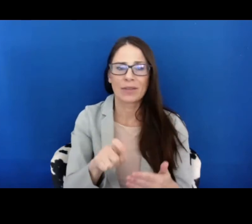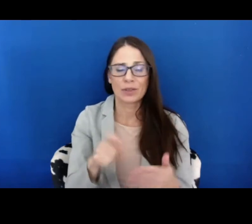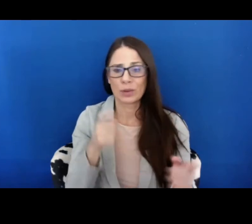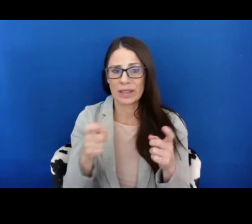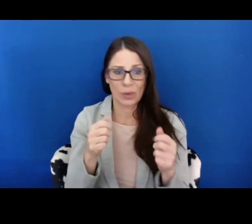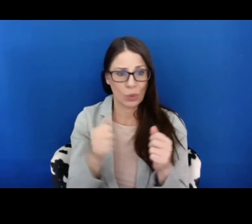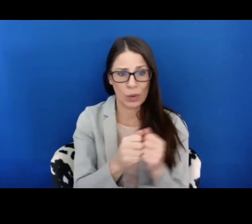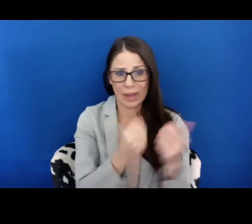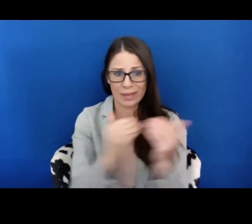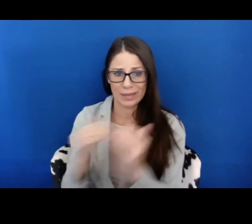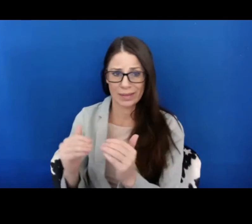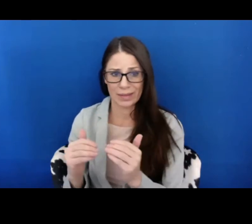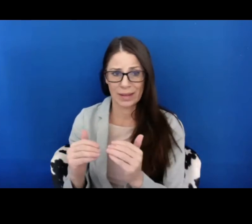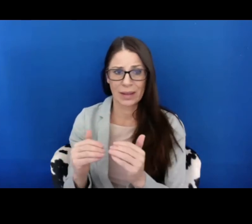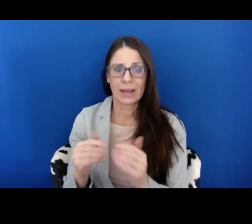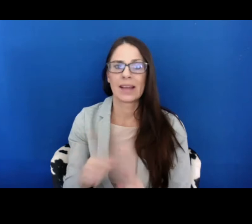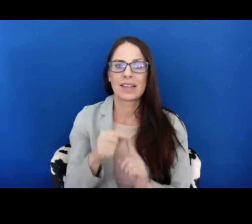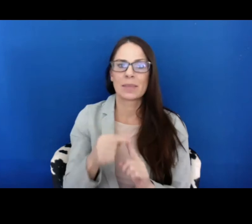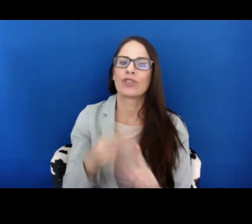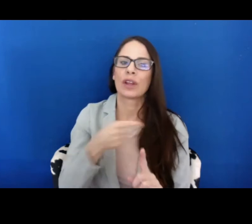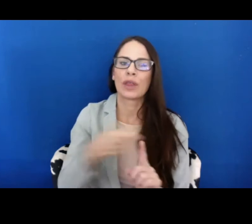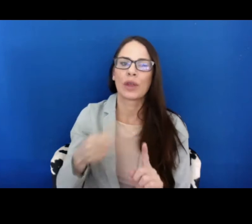particularly those that affect the amount of time they can spend with any individual